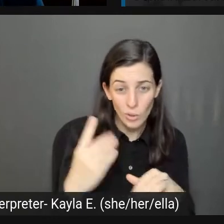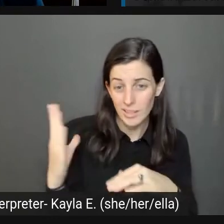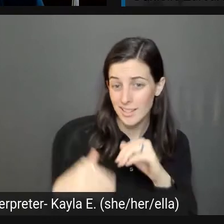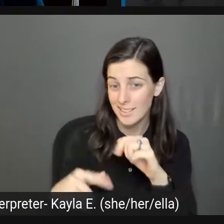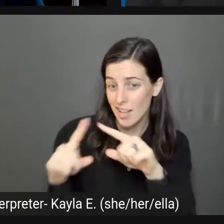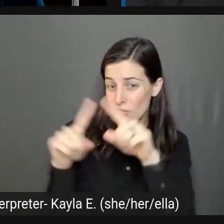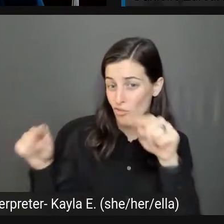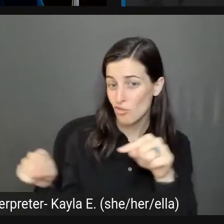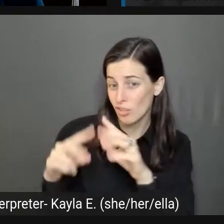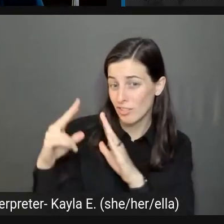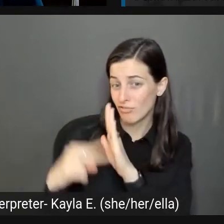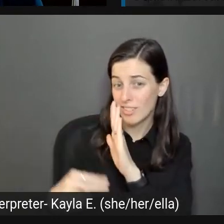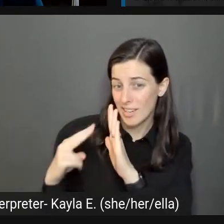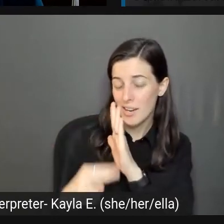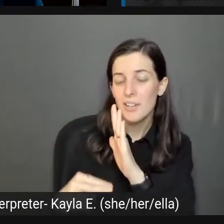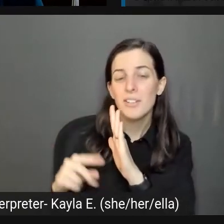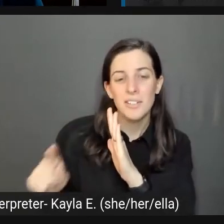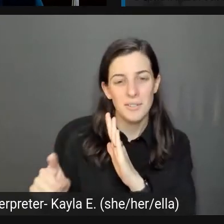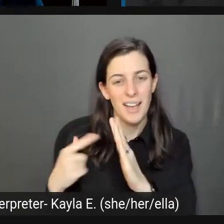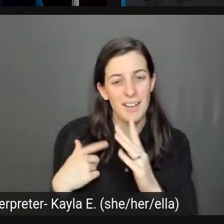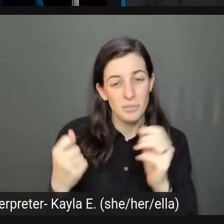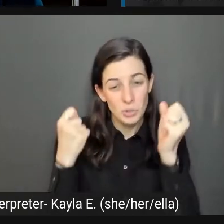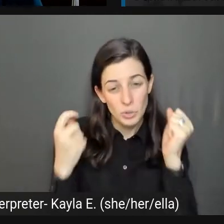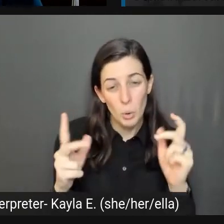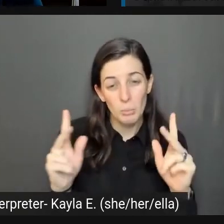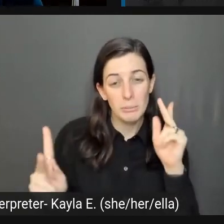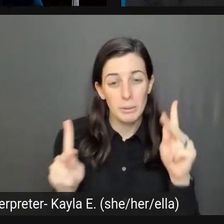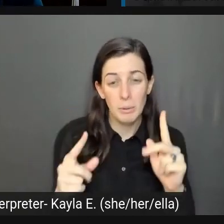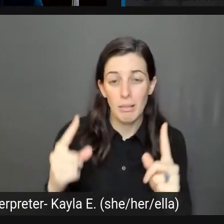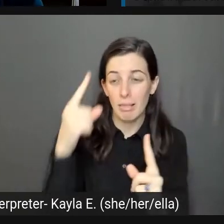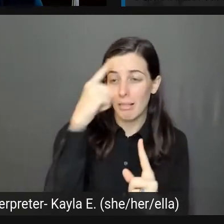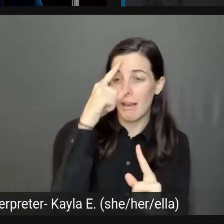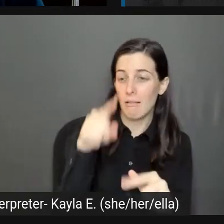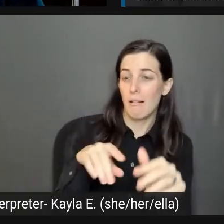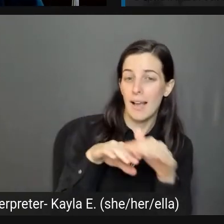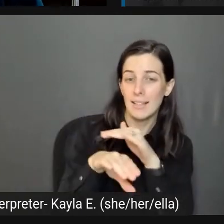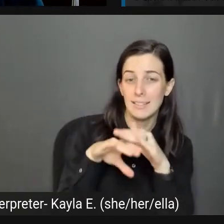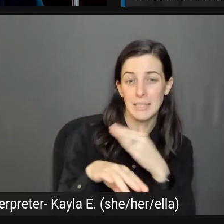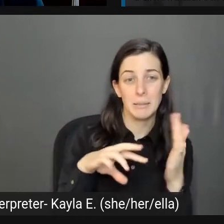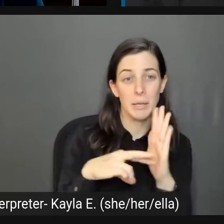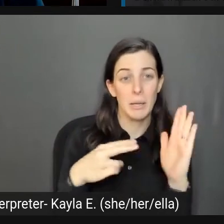A lot of people think that accessibility is all about blind people using screen readers.